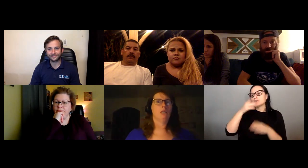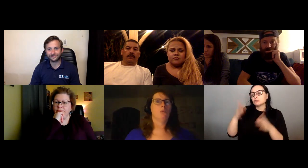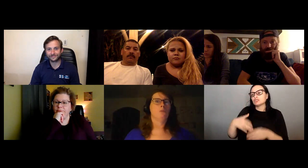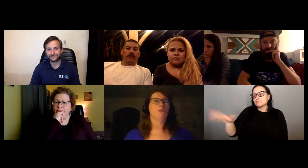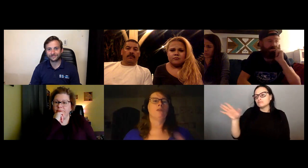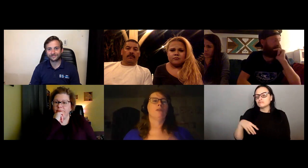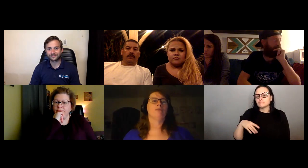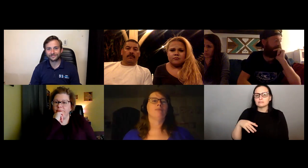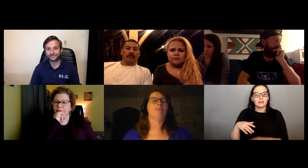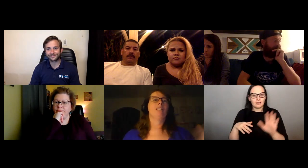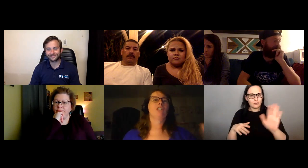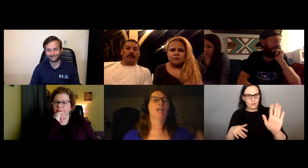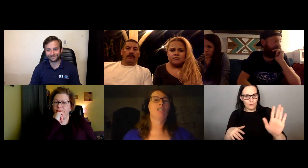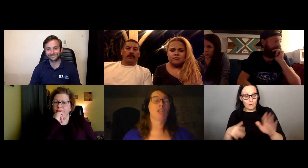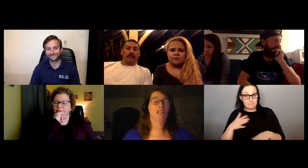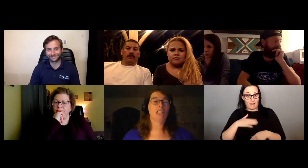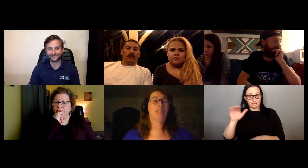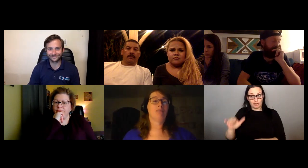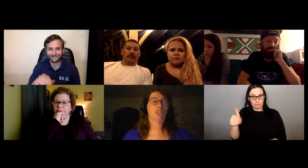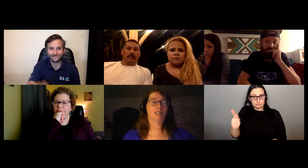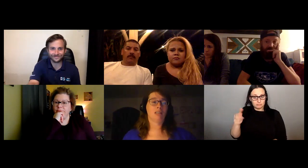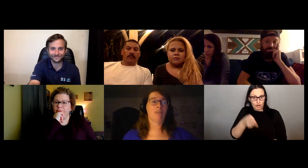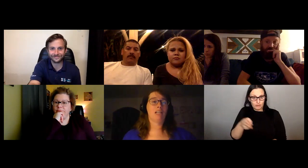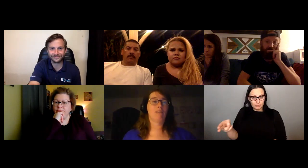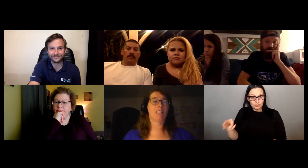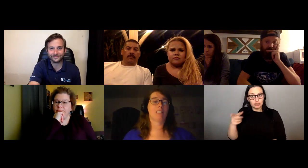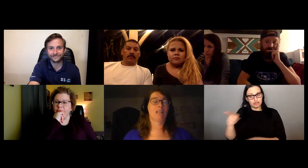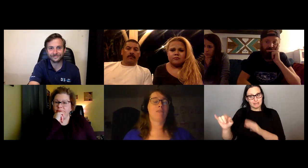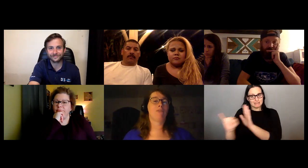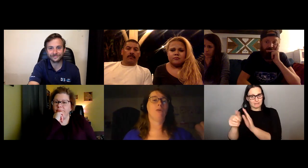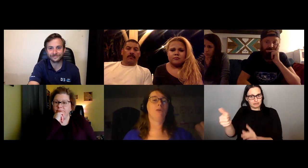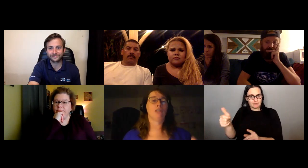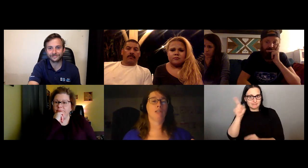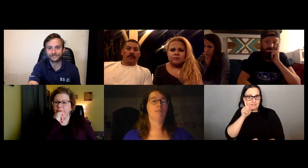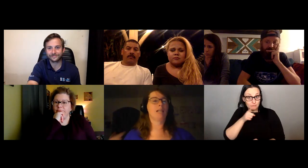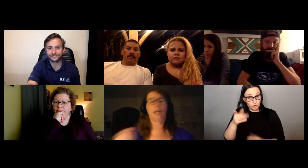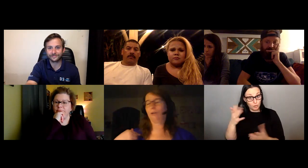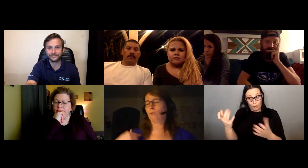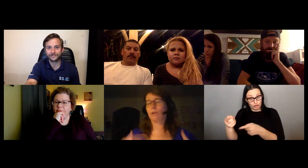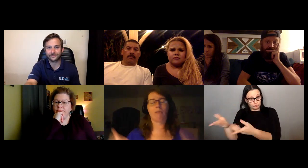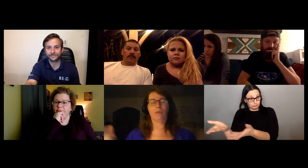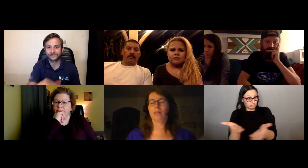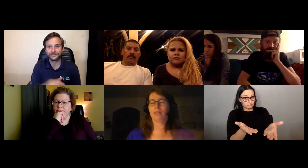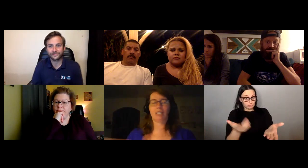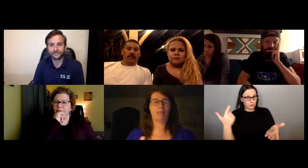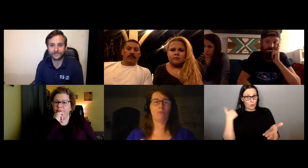well no no no my child is hard of hearing she self identifies as deaf